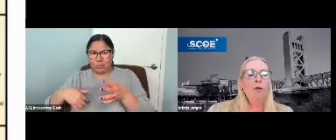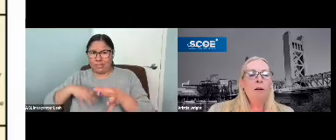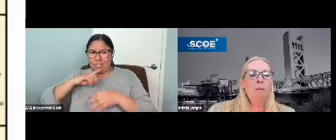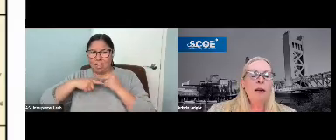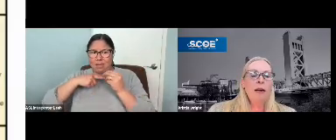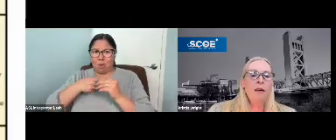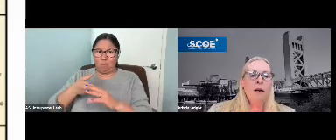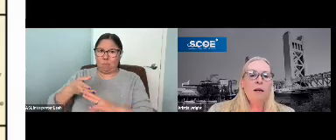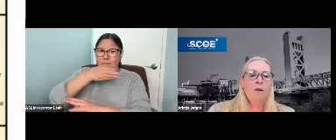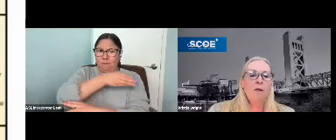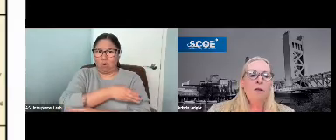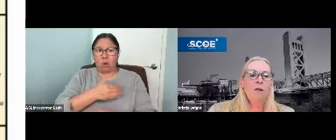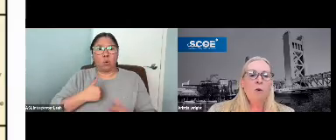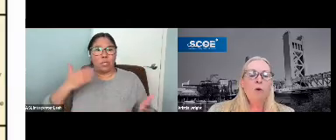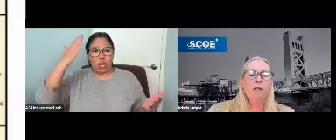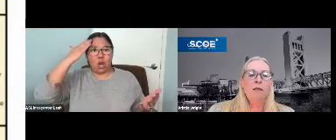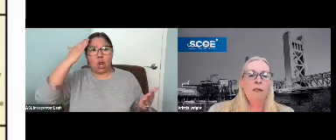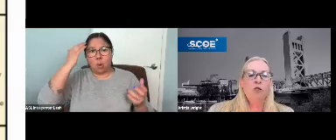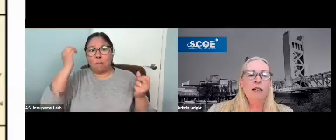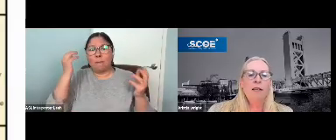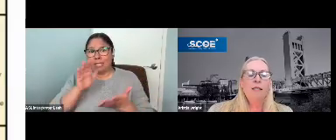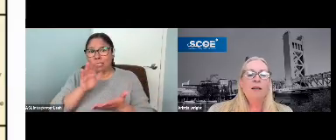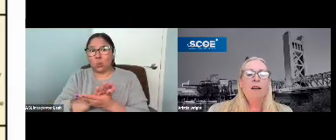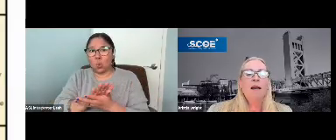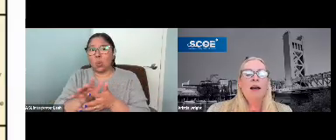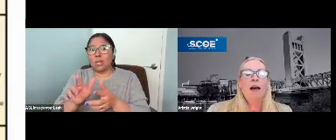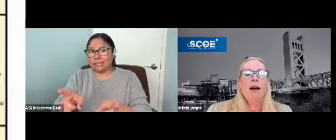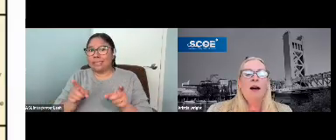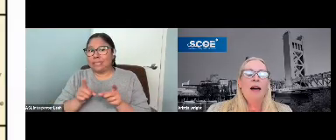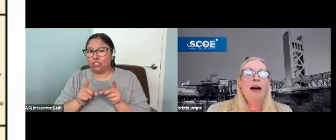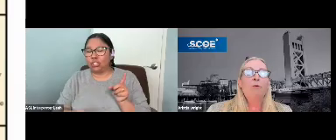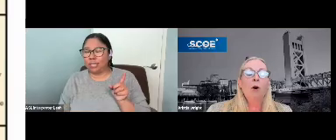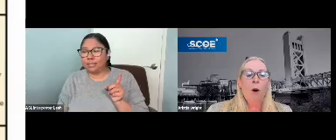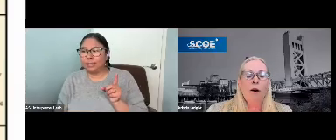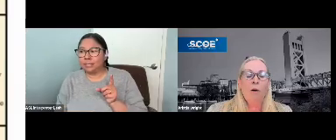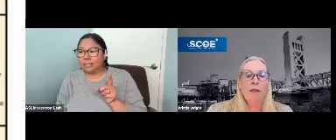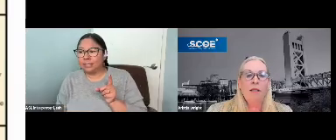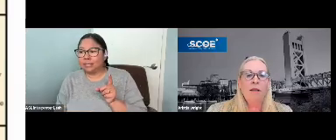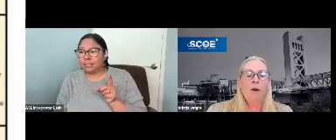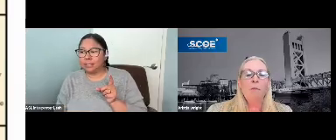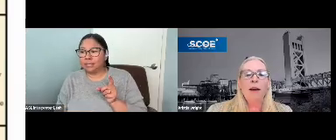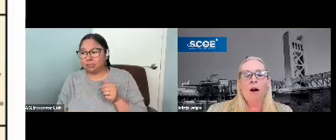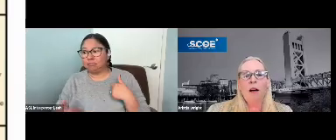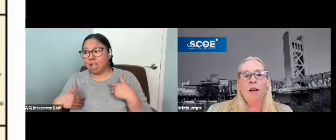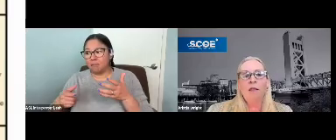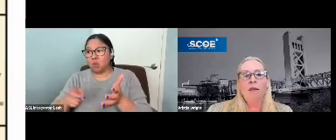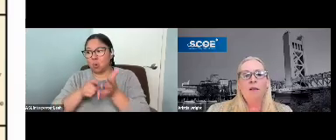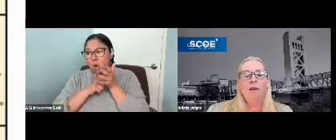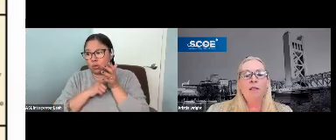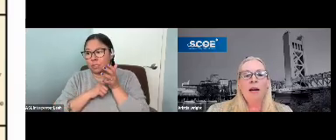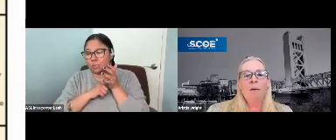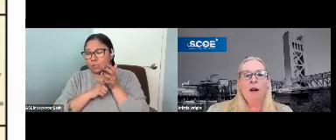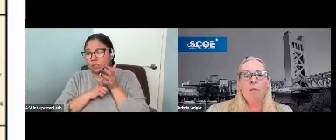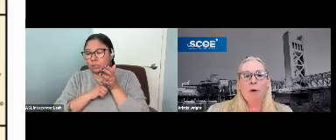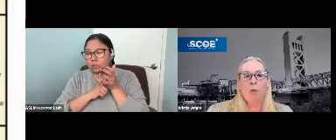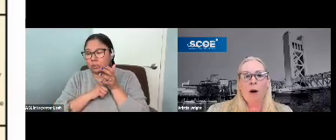we know that many uh schools and districts uh have requirements that are beyond the state minimum